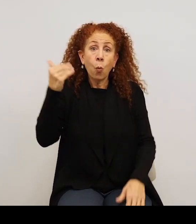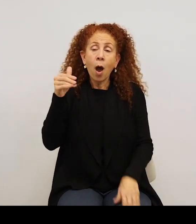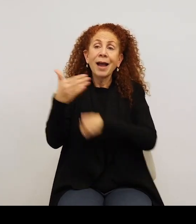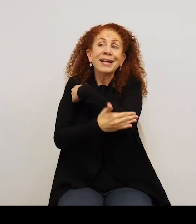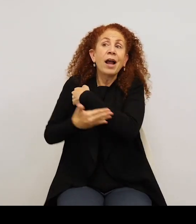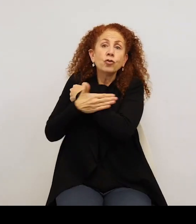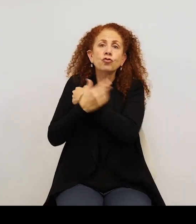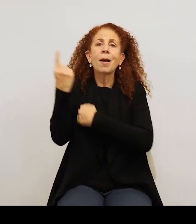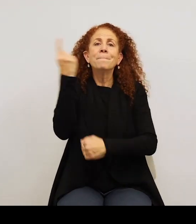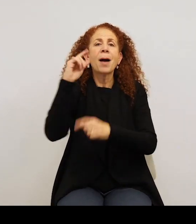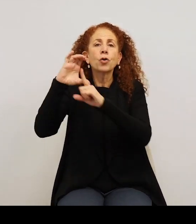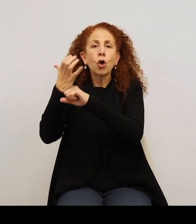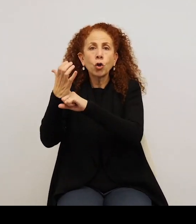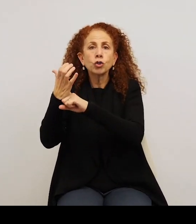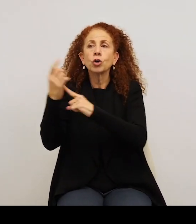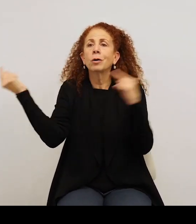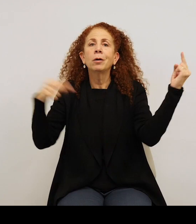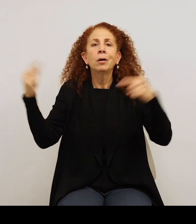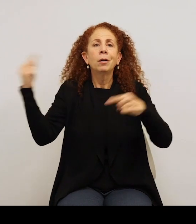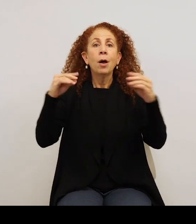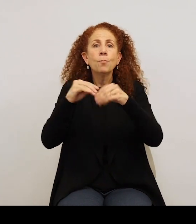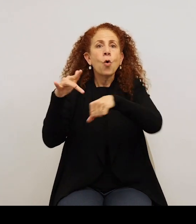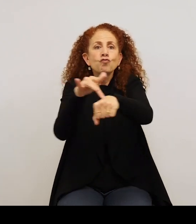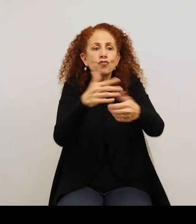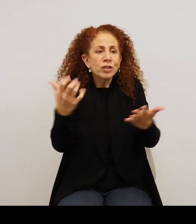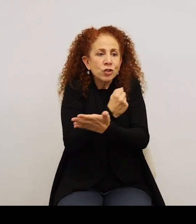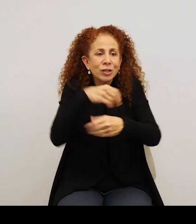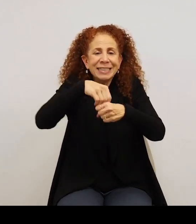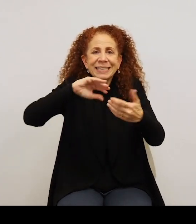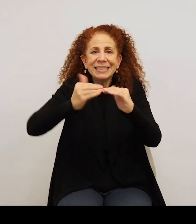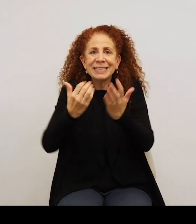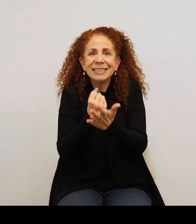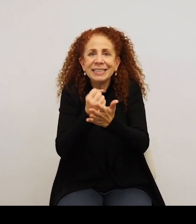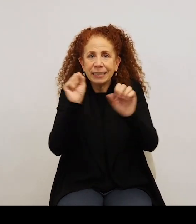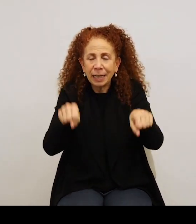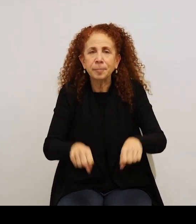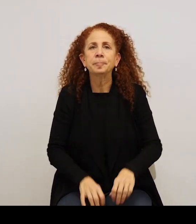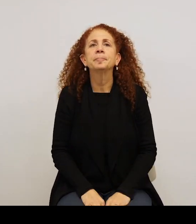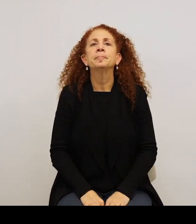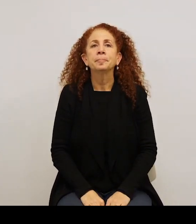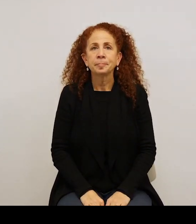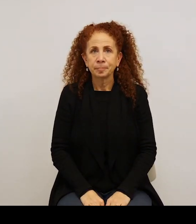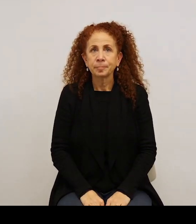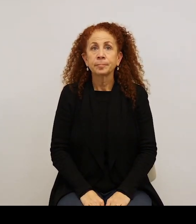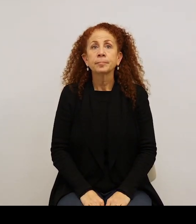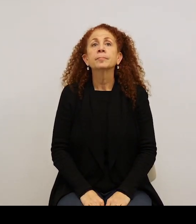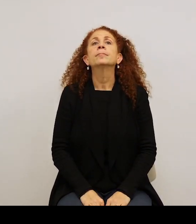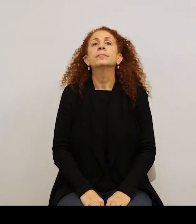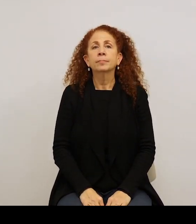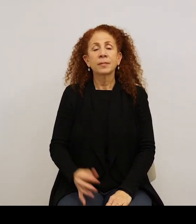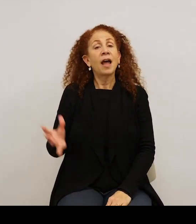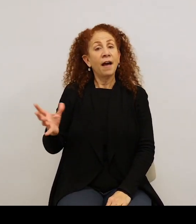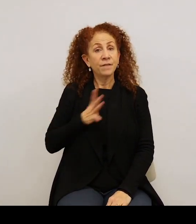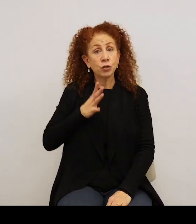behind for the plentiful resources of the city. According to an official Berlin statistic,